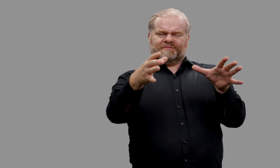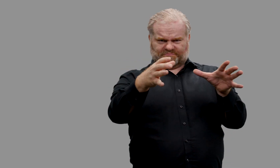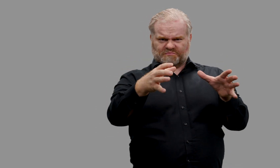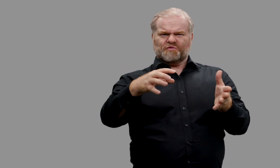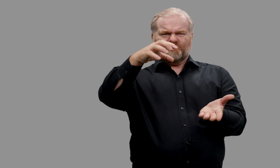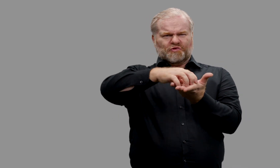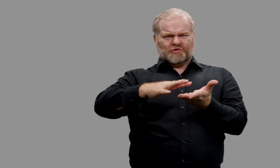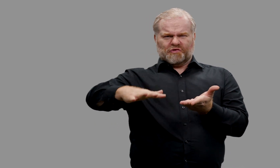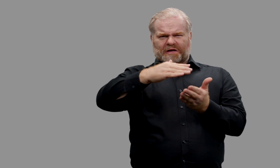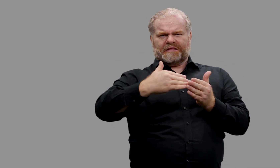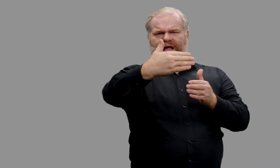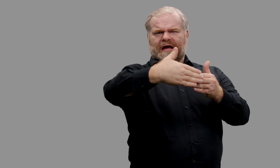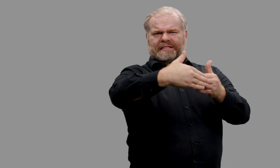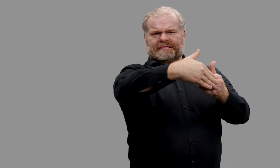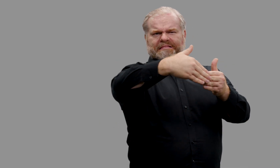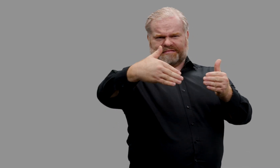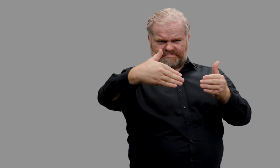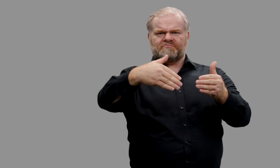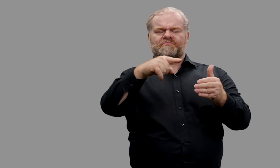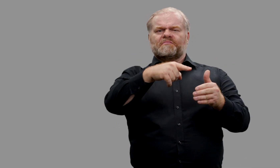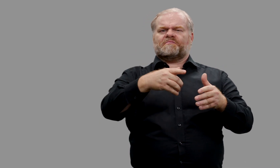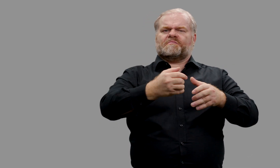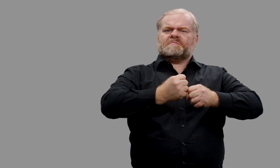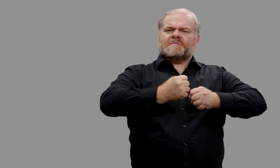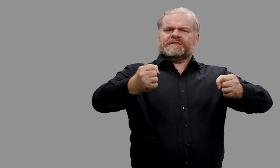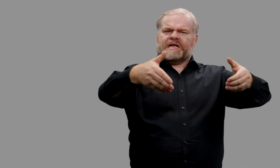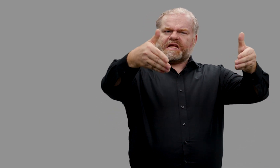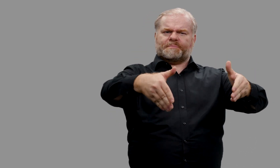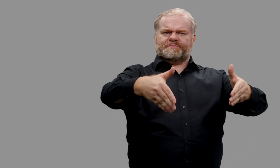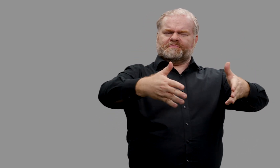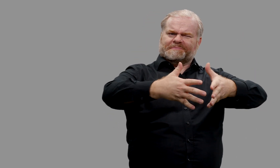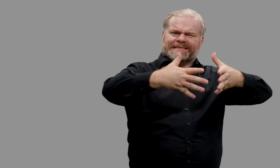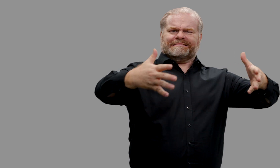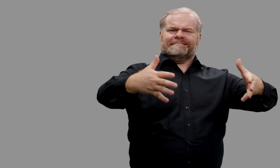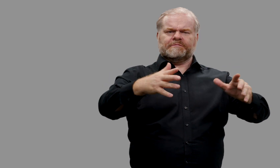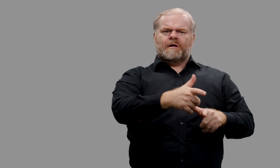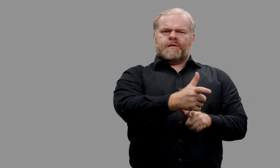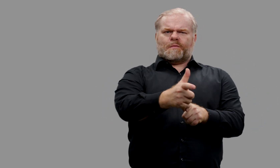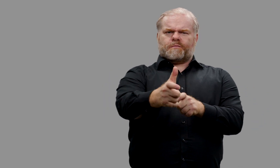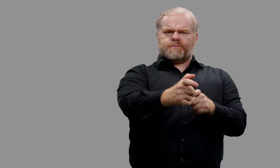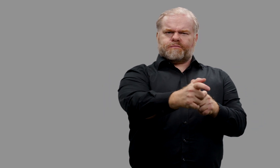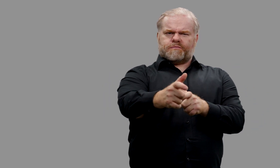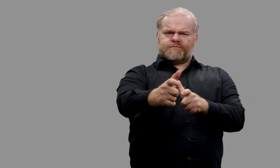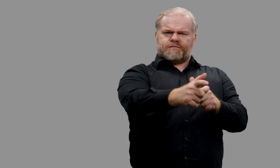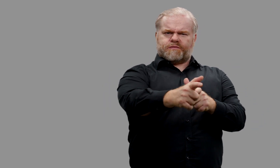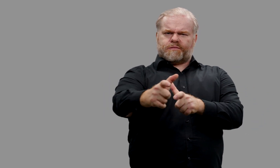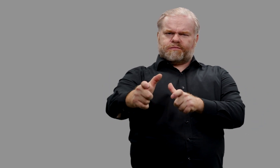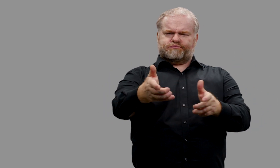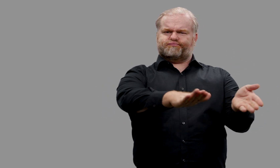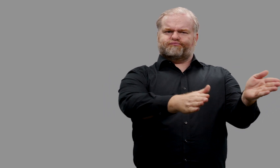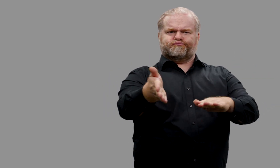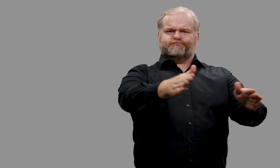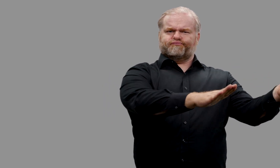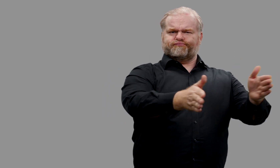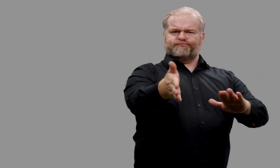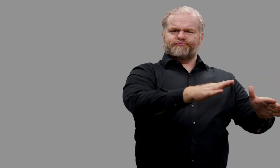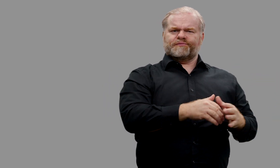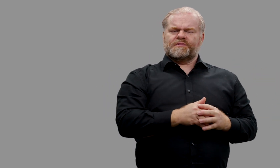and killed them all in a large mass grave on the outskirts of town.